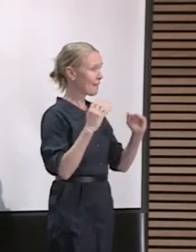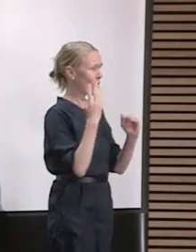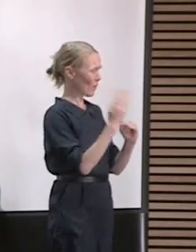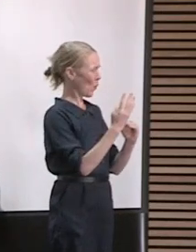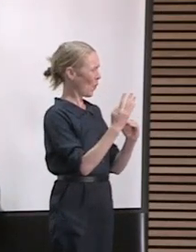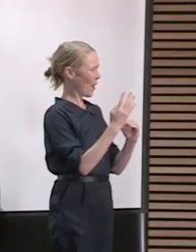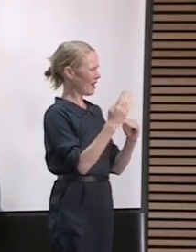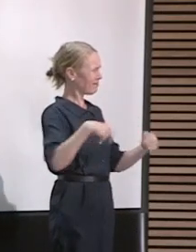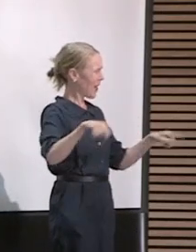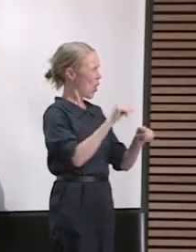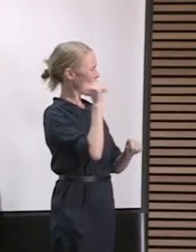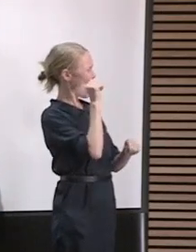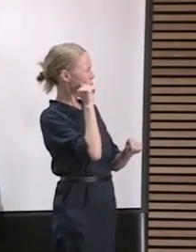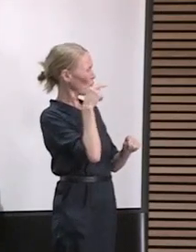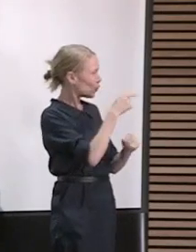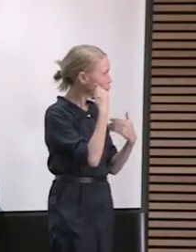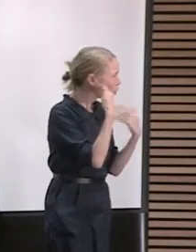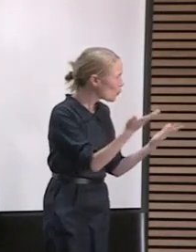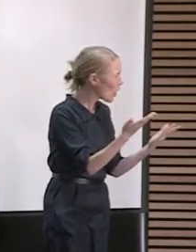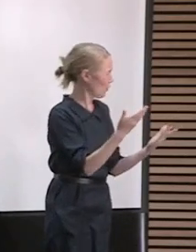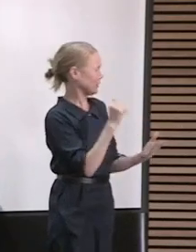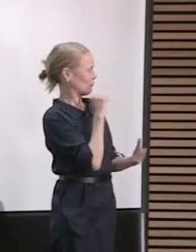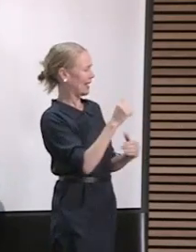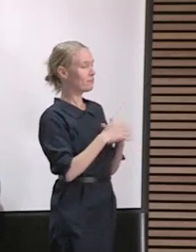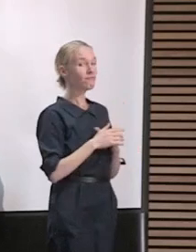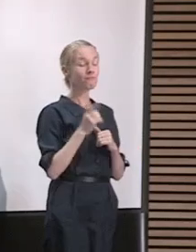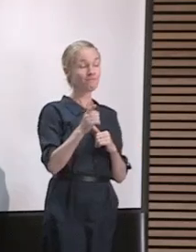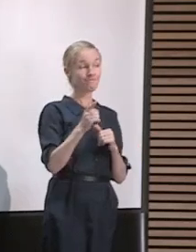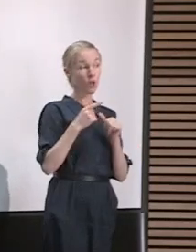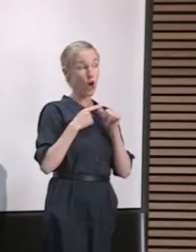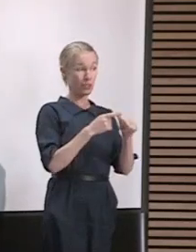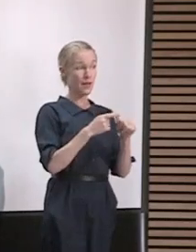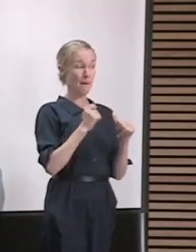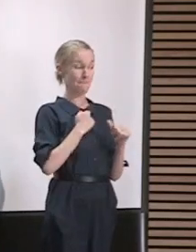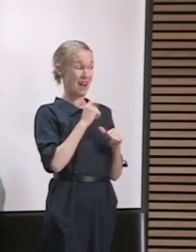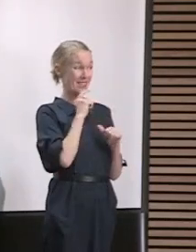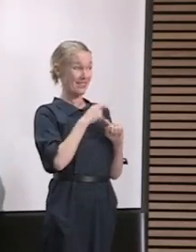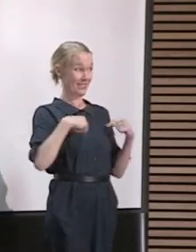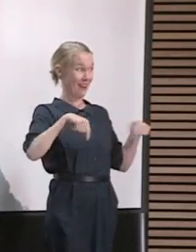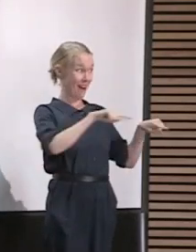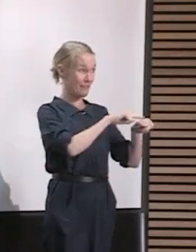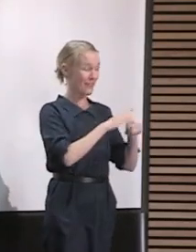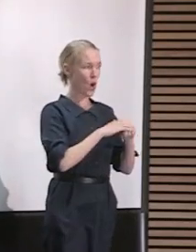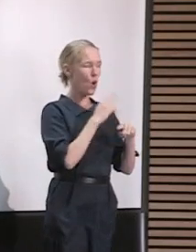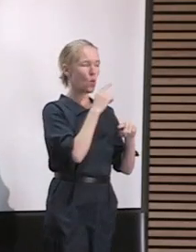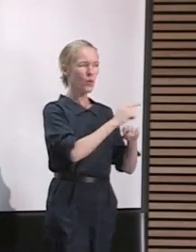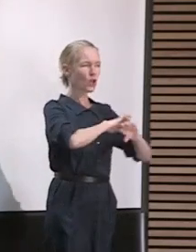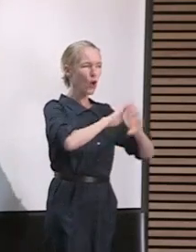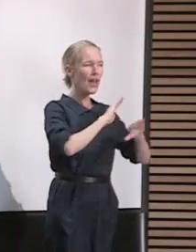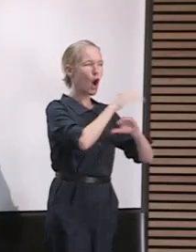exemption. It seems extraordinary, even under Level 4, this was well-known and publicised. What